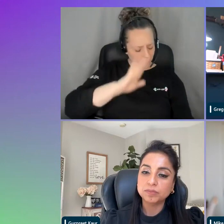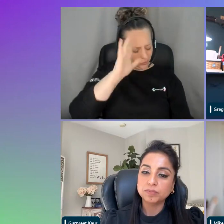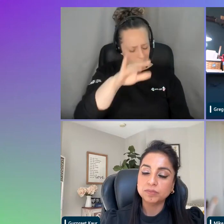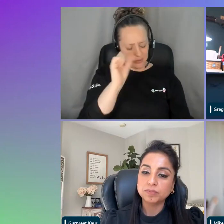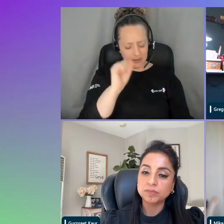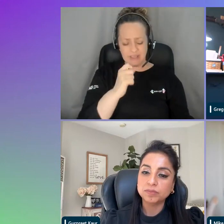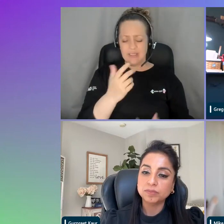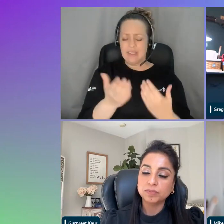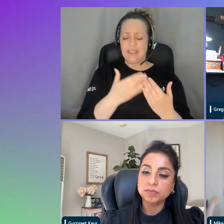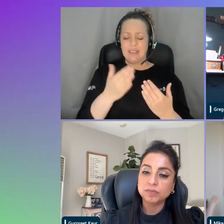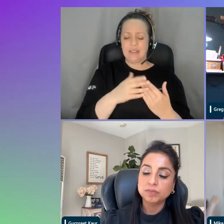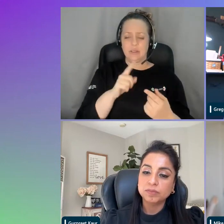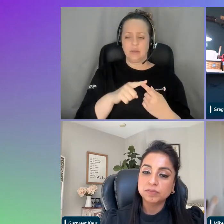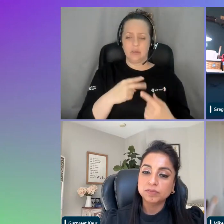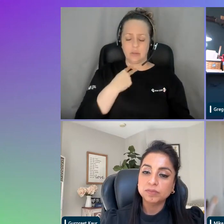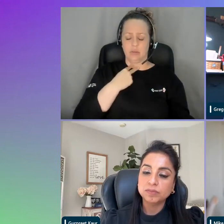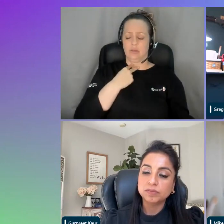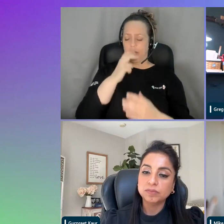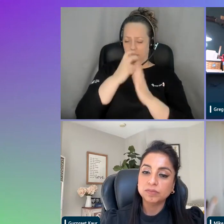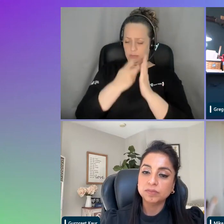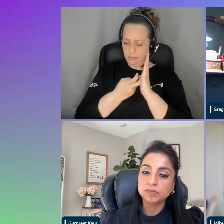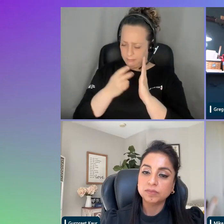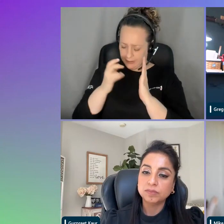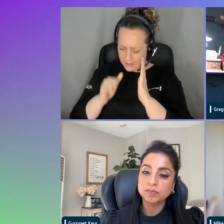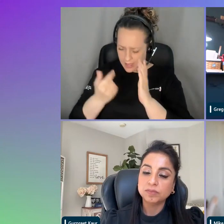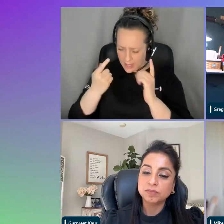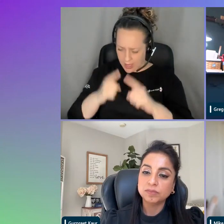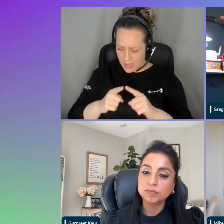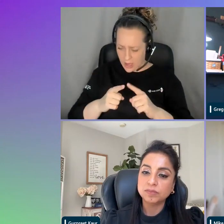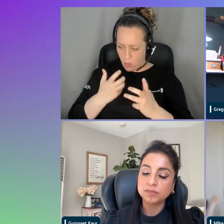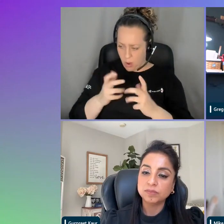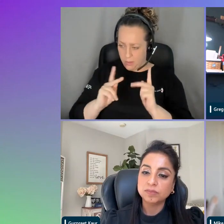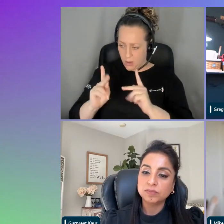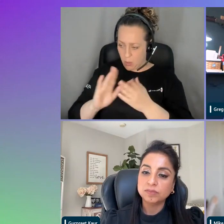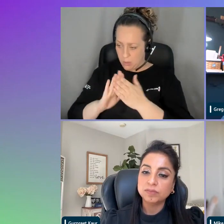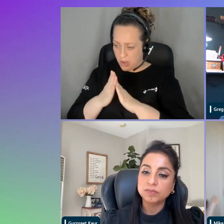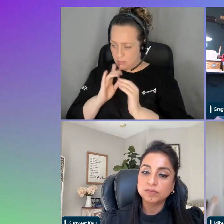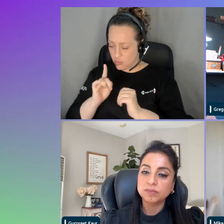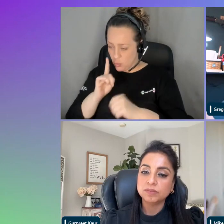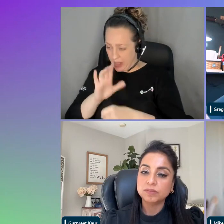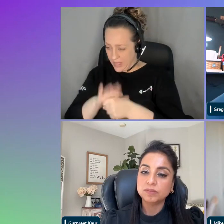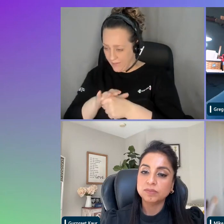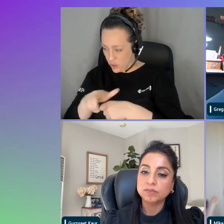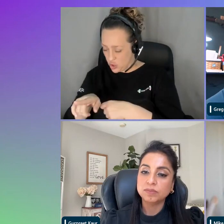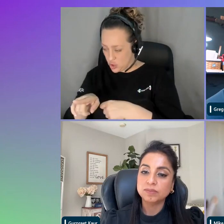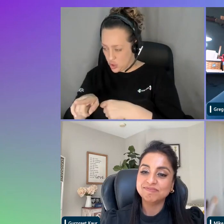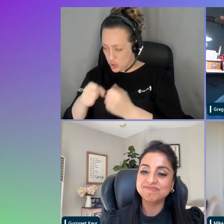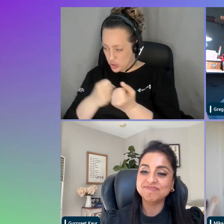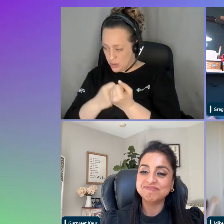work. So just wanted to add that. >> Yeah. No, that's a great I'm just going to add too quickly, I think one of the things that